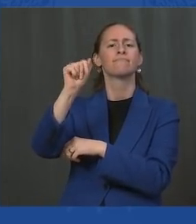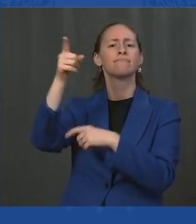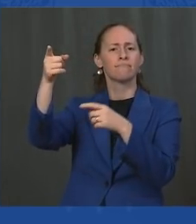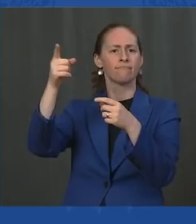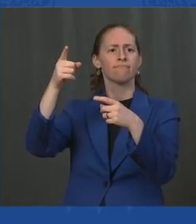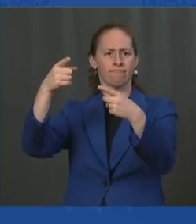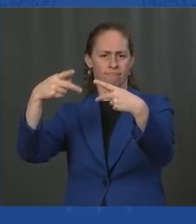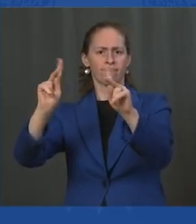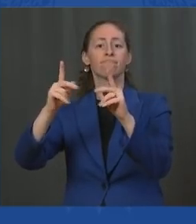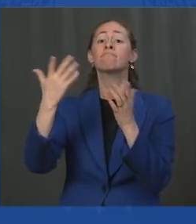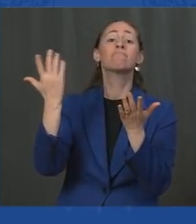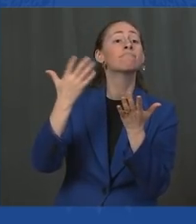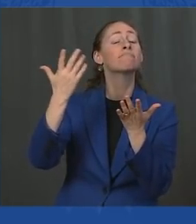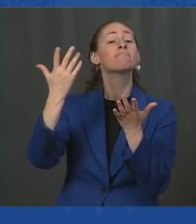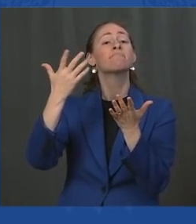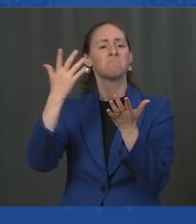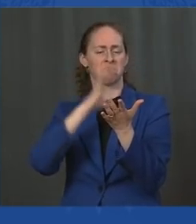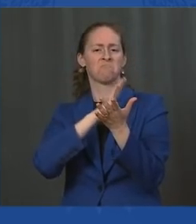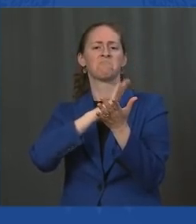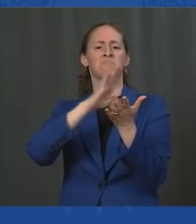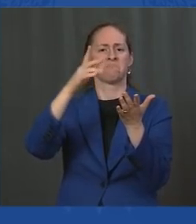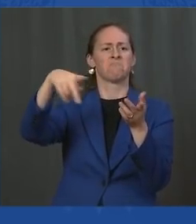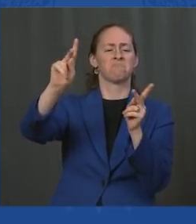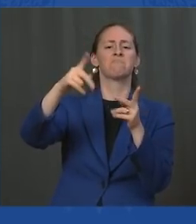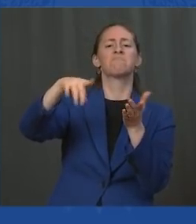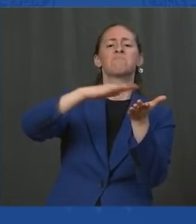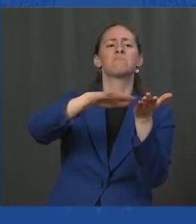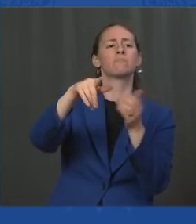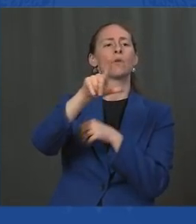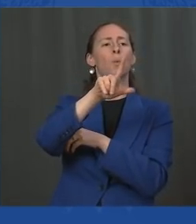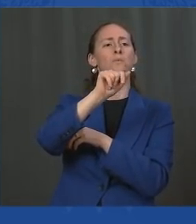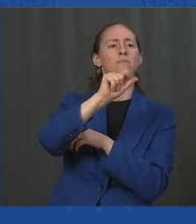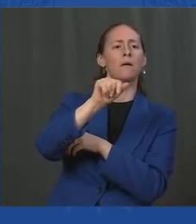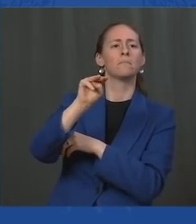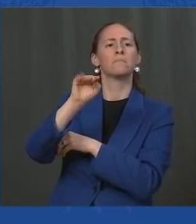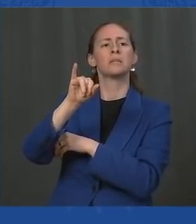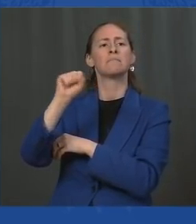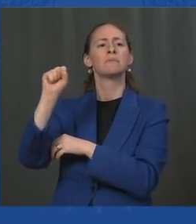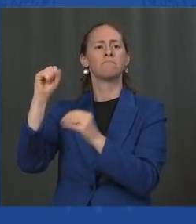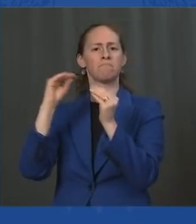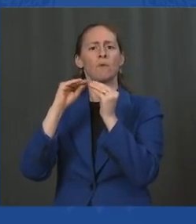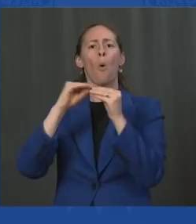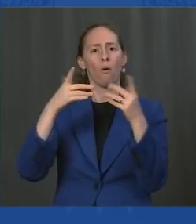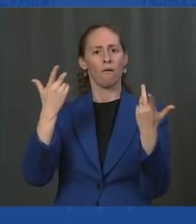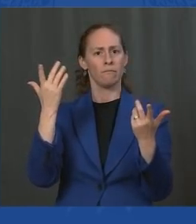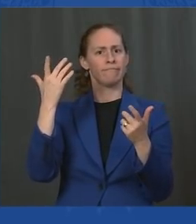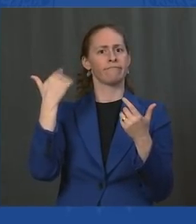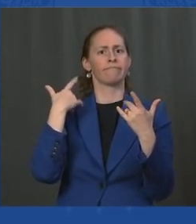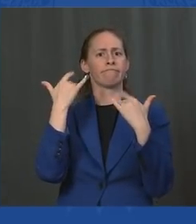that will expand the supply of gasoline that can be sold in those states and increase availability